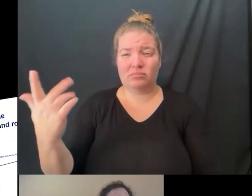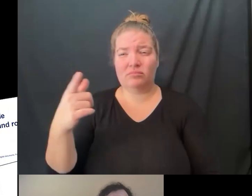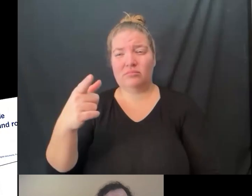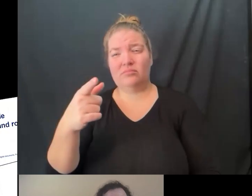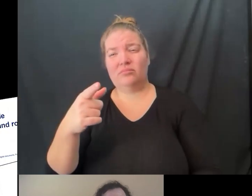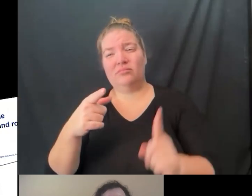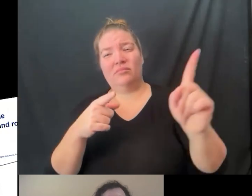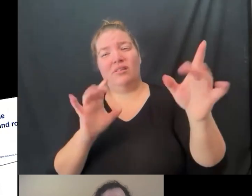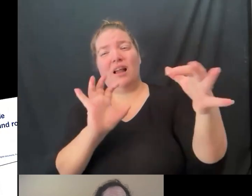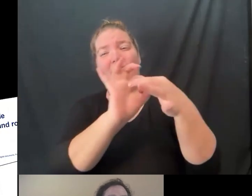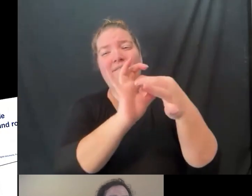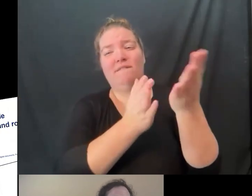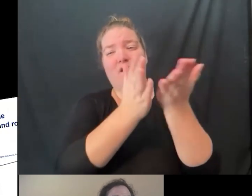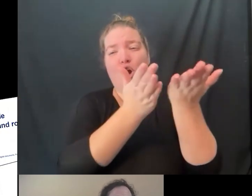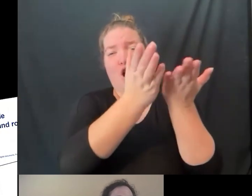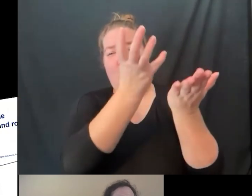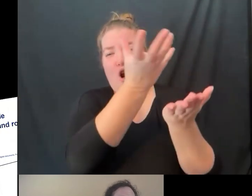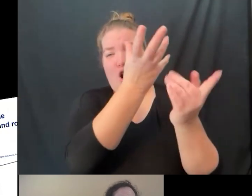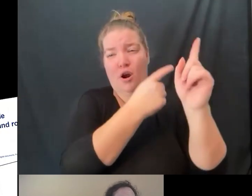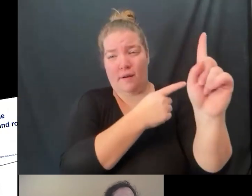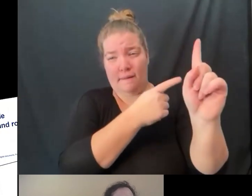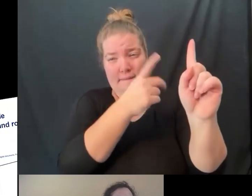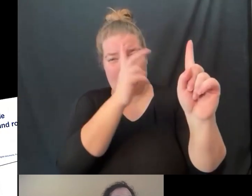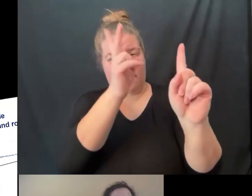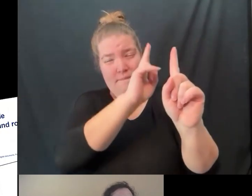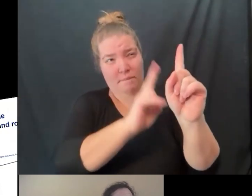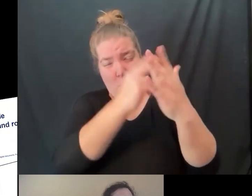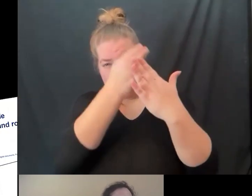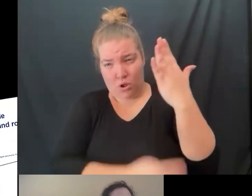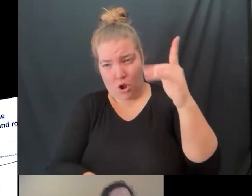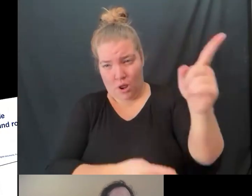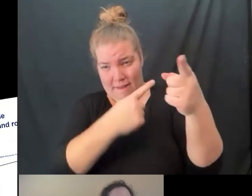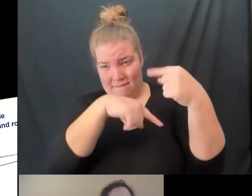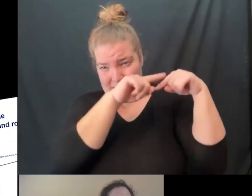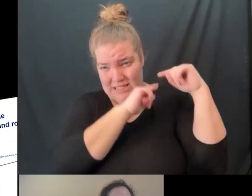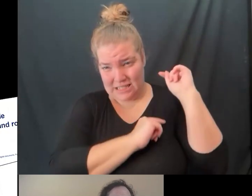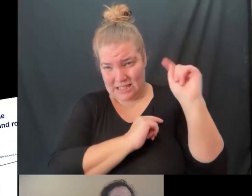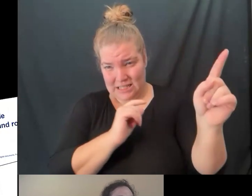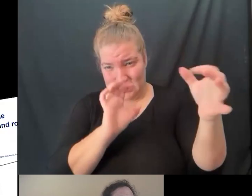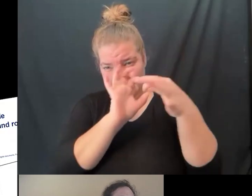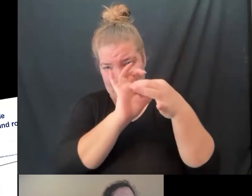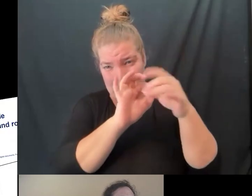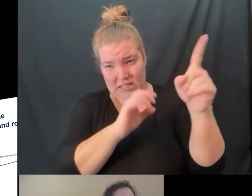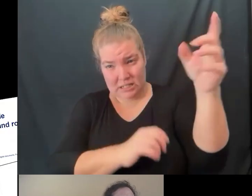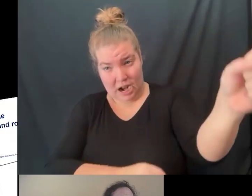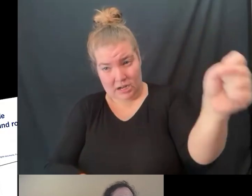outsourced, you train your procurement teams to review their contract templates. So when you hire, you make sure you're